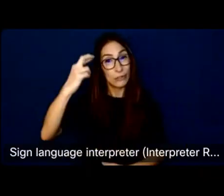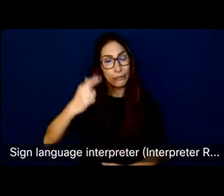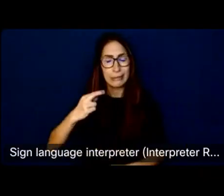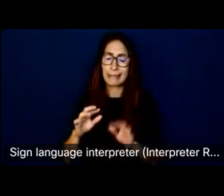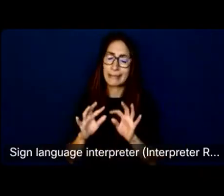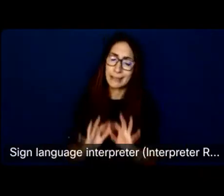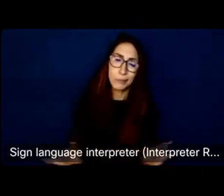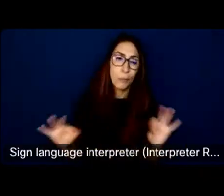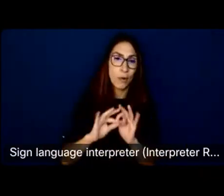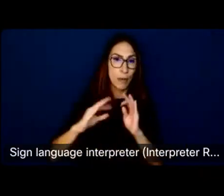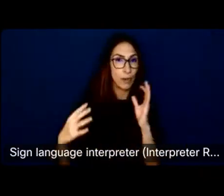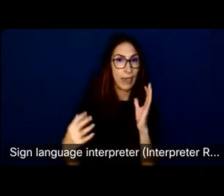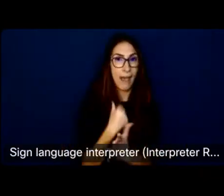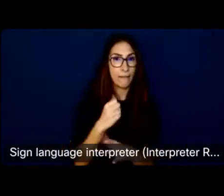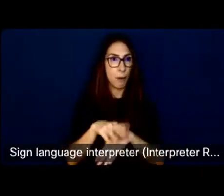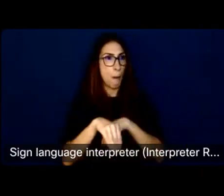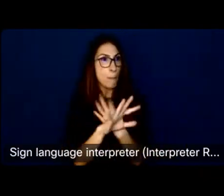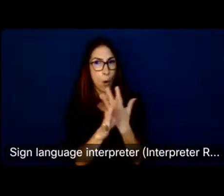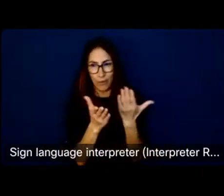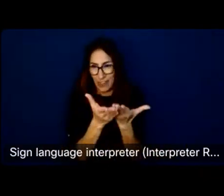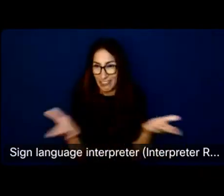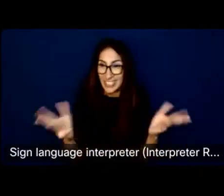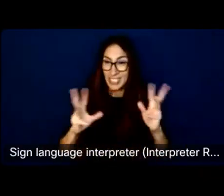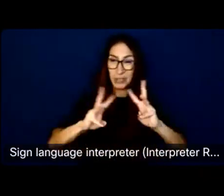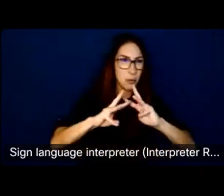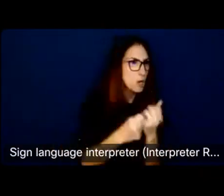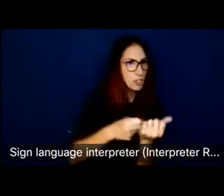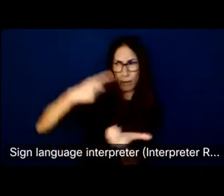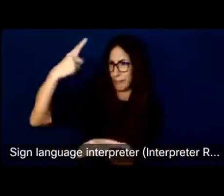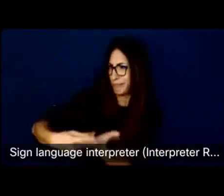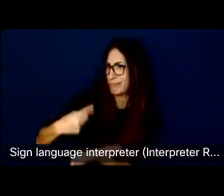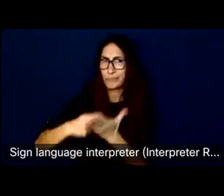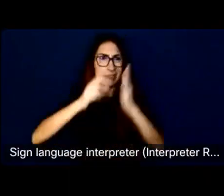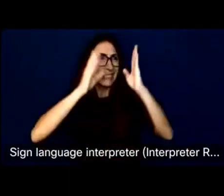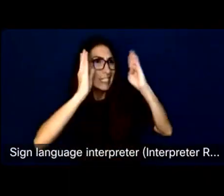this and that each one who is in this space intentionally takes